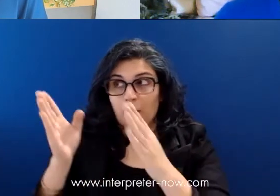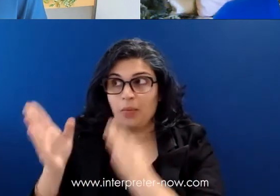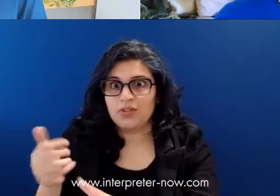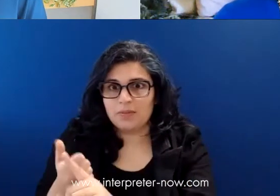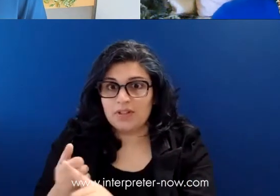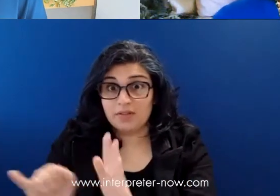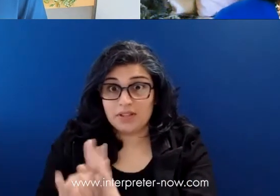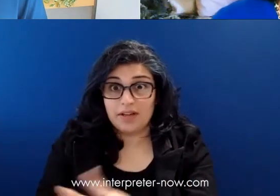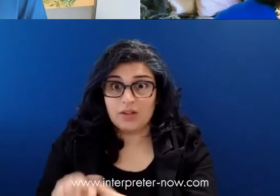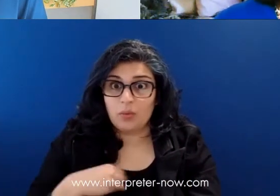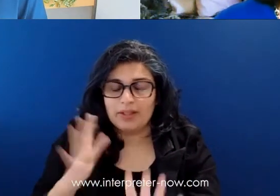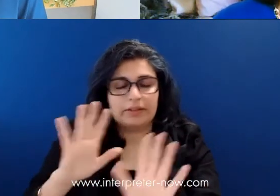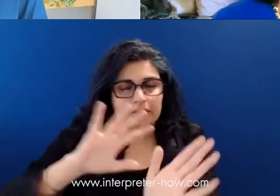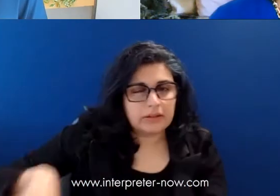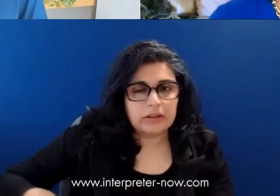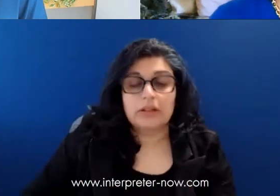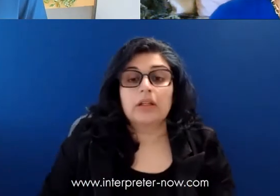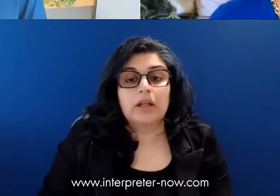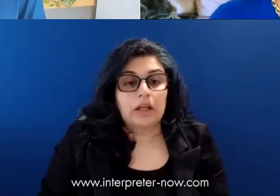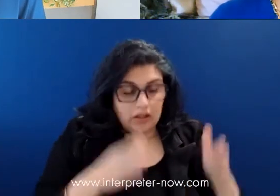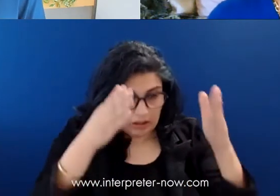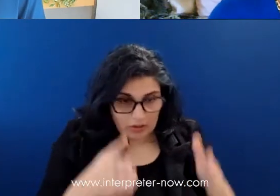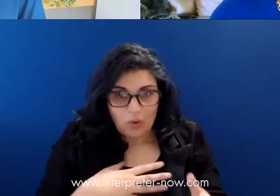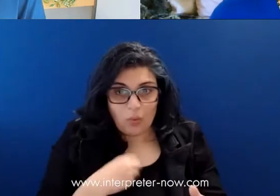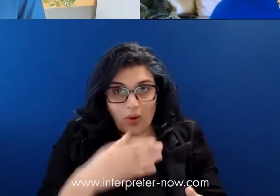a White male, for example.